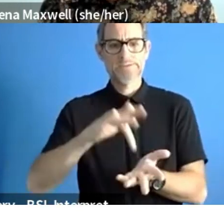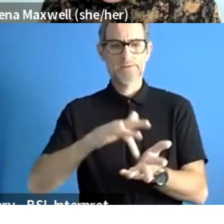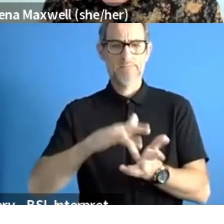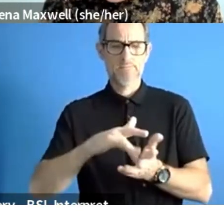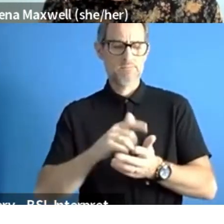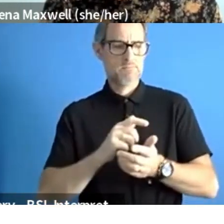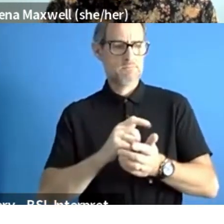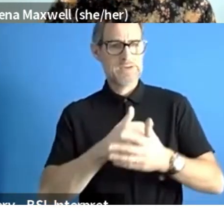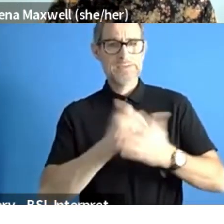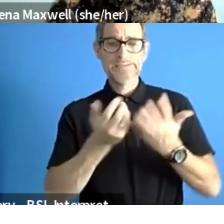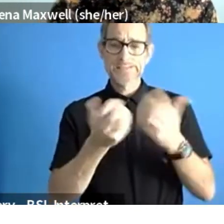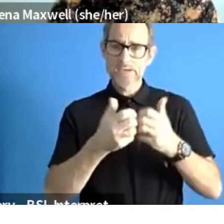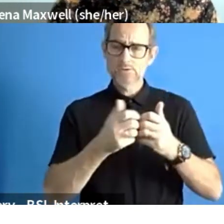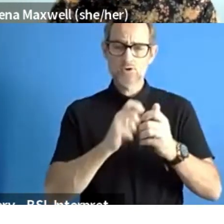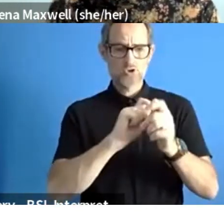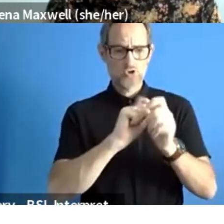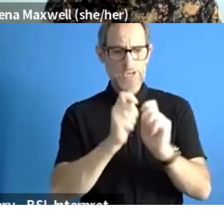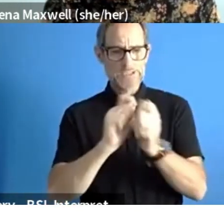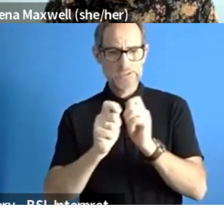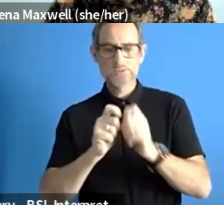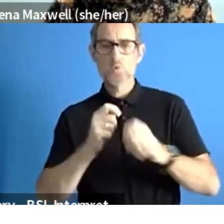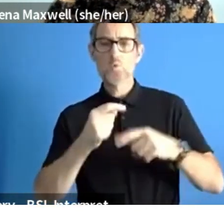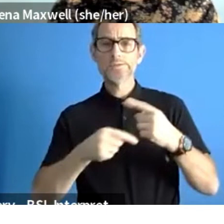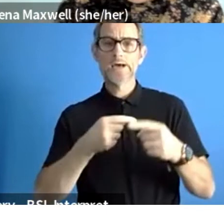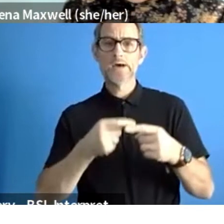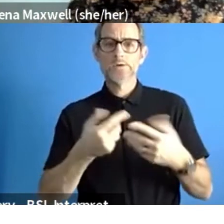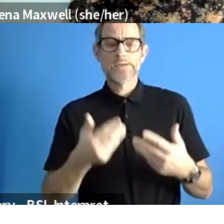The technology is constantly evolving. Thinking